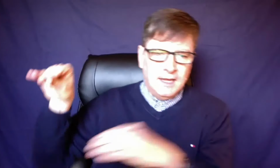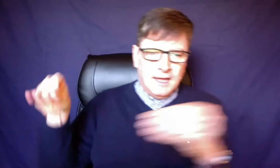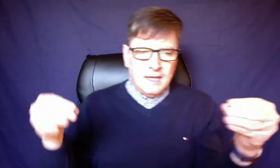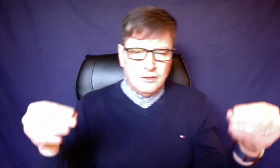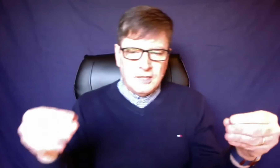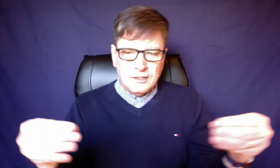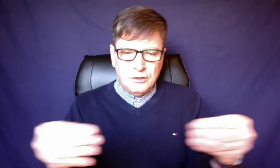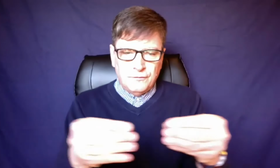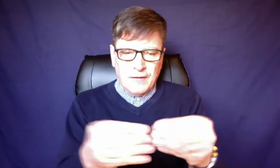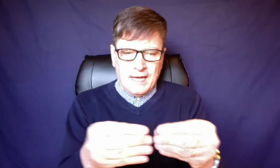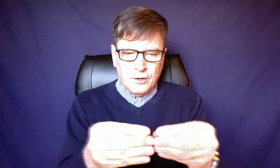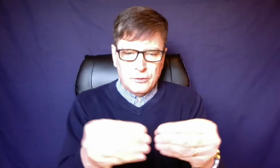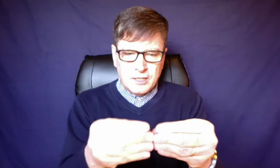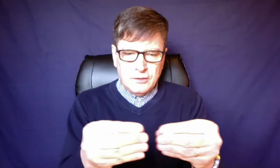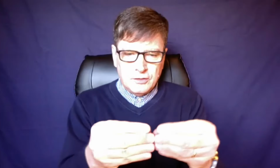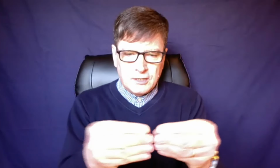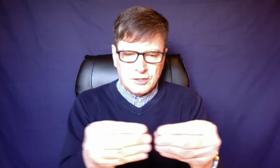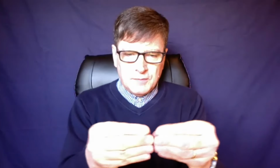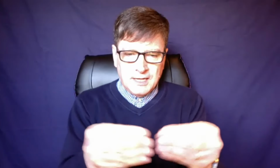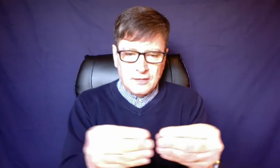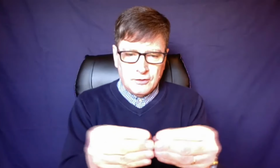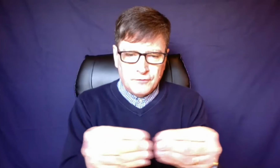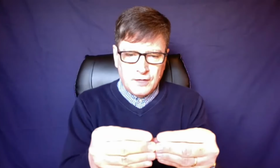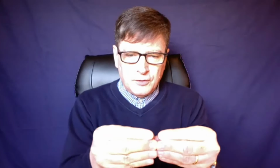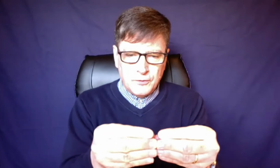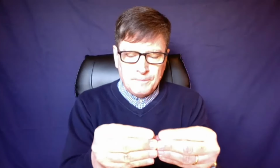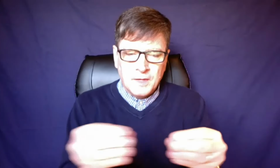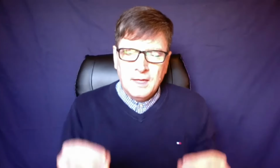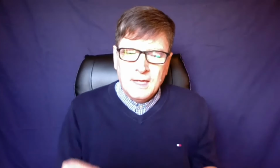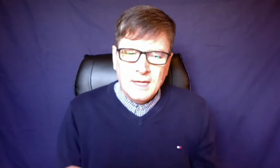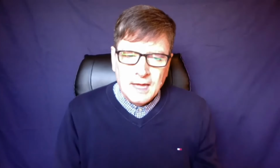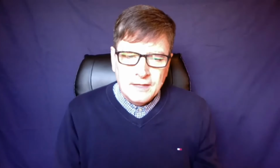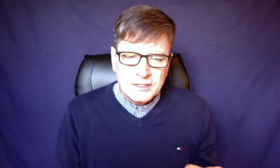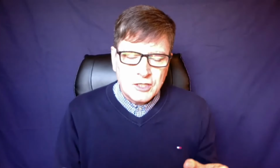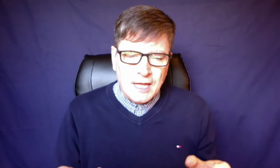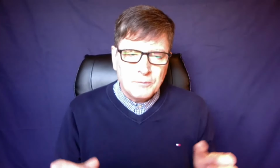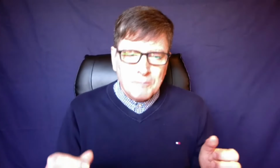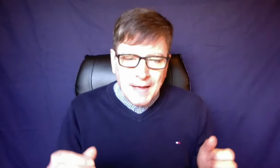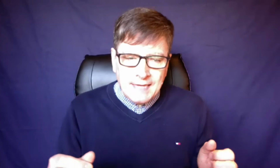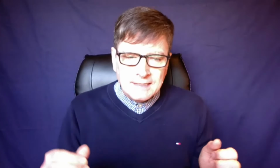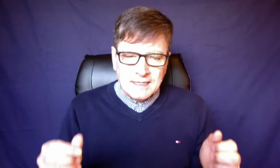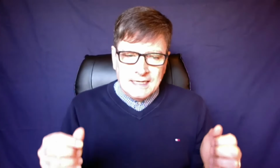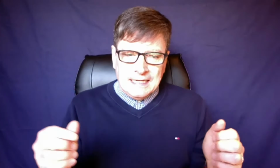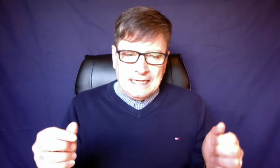sign for more the hand shape as is in the flat O so you take the O and